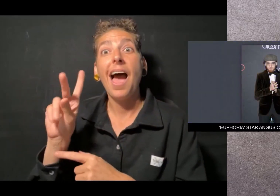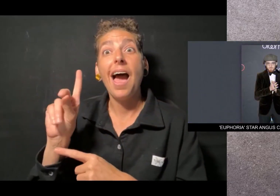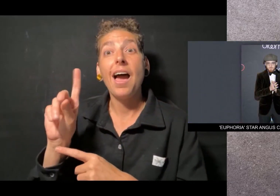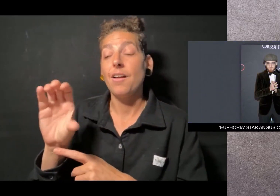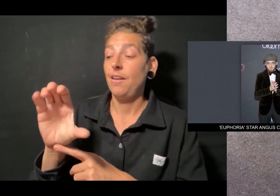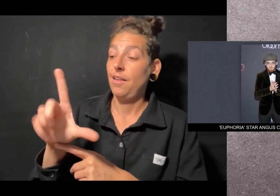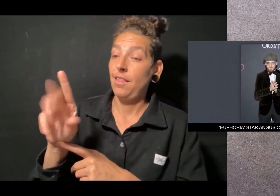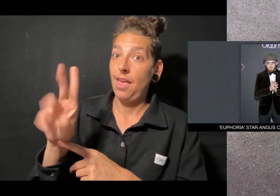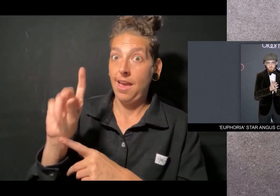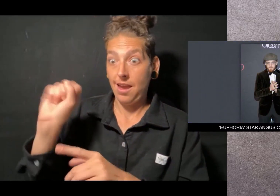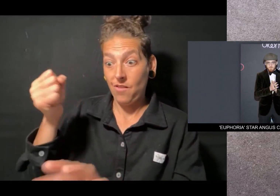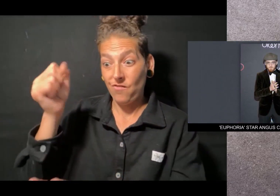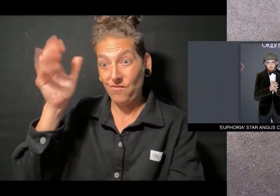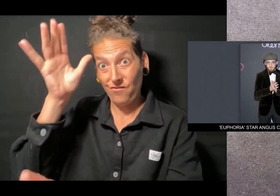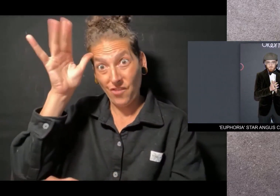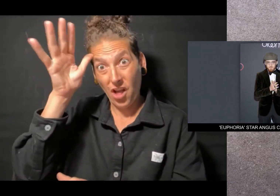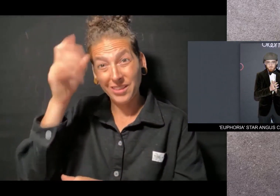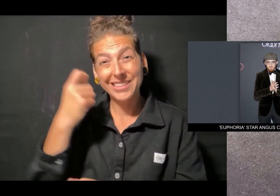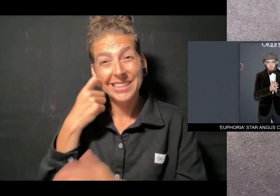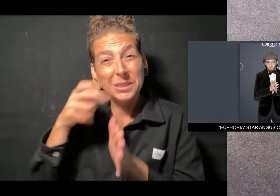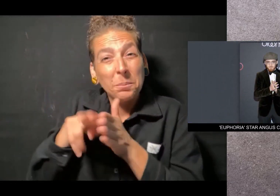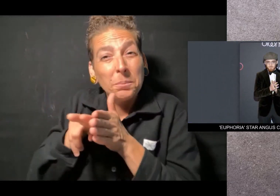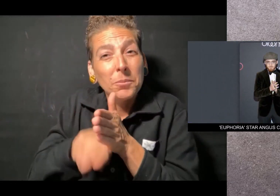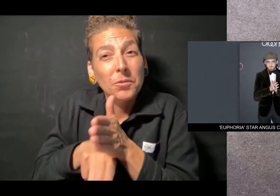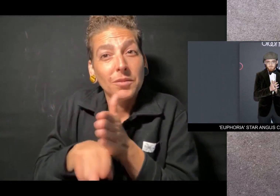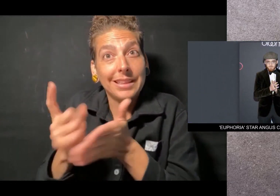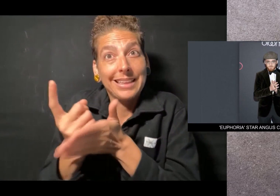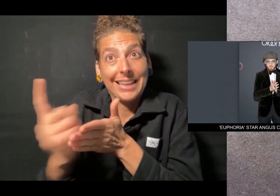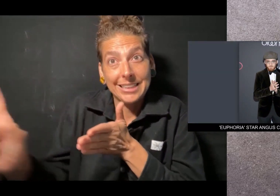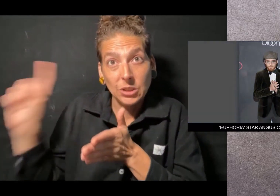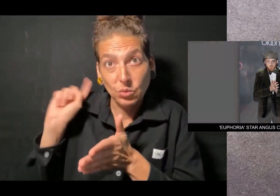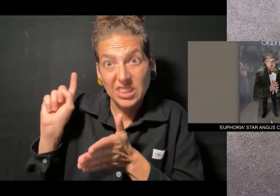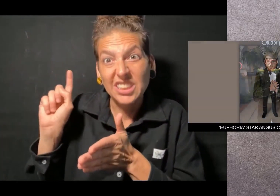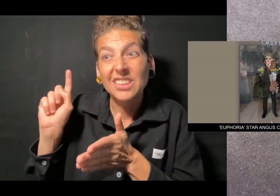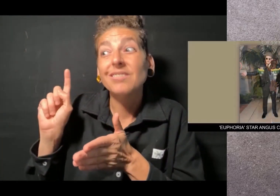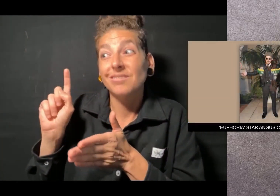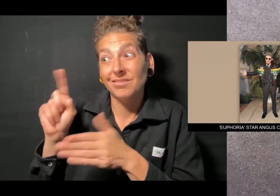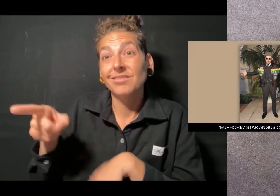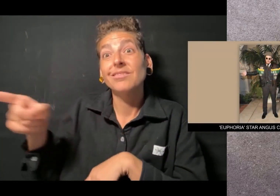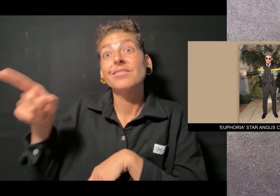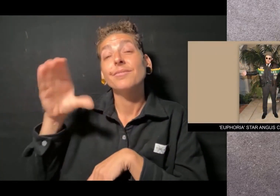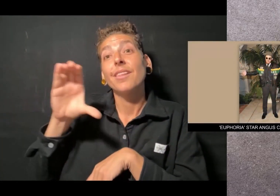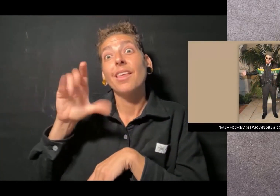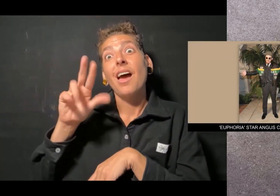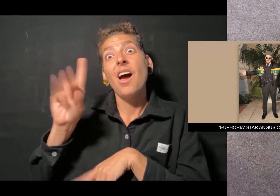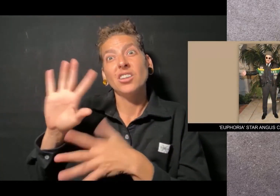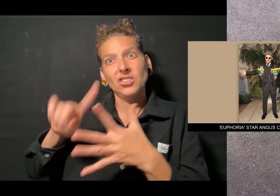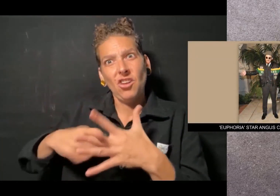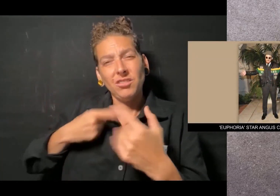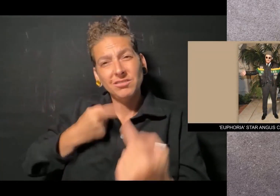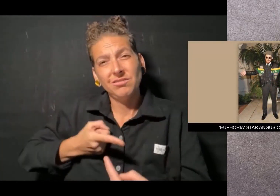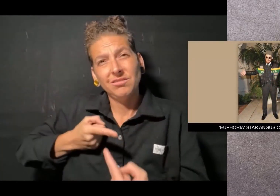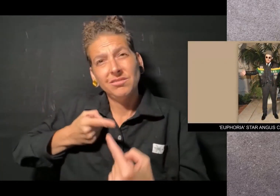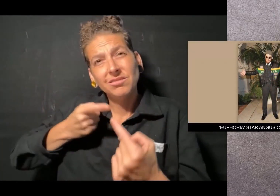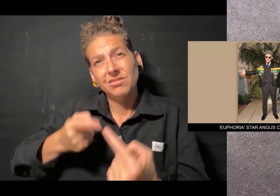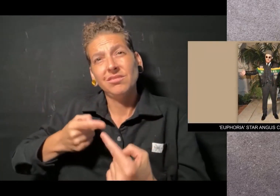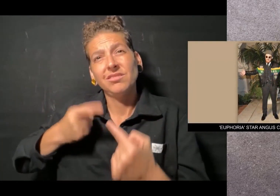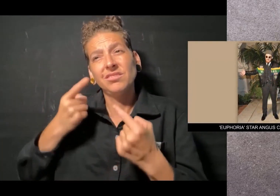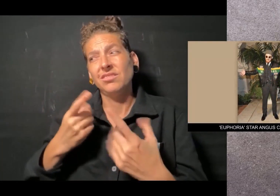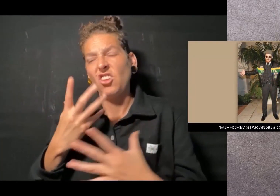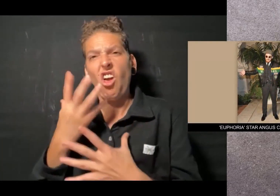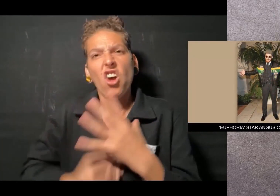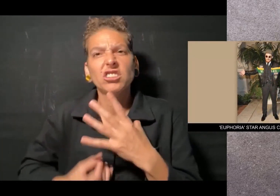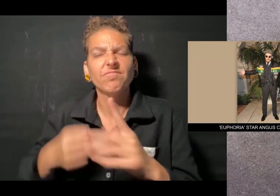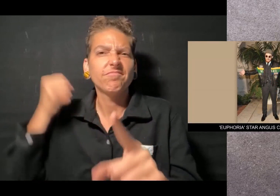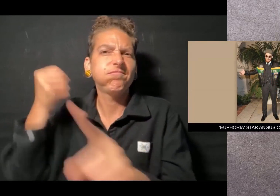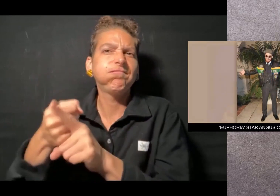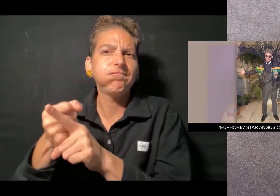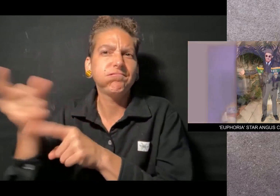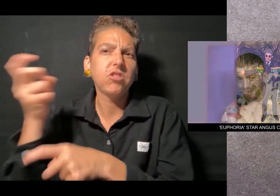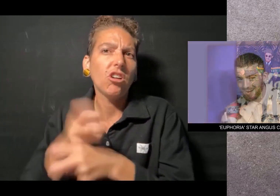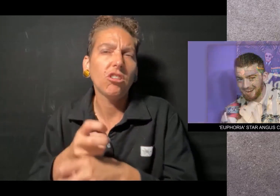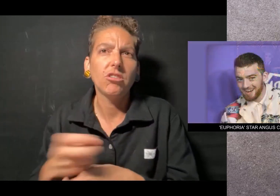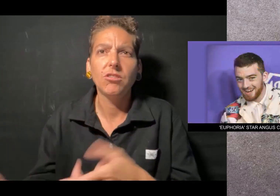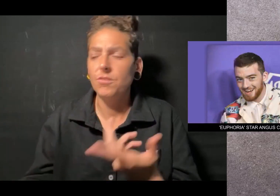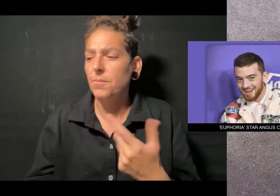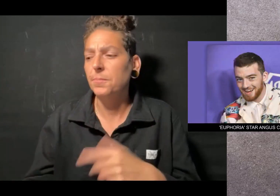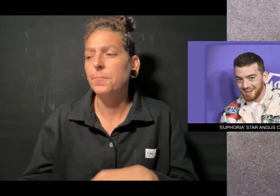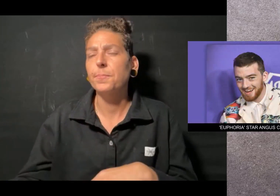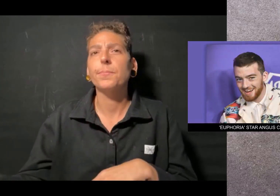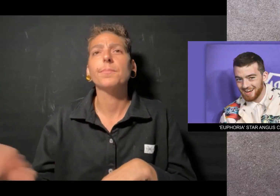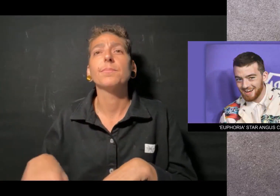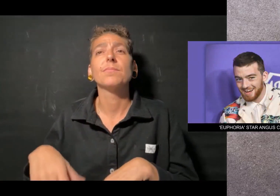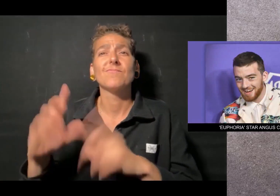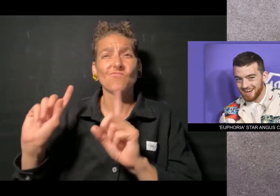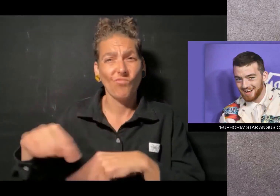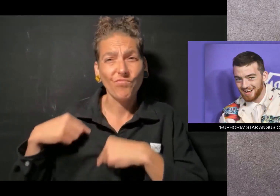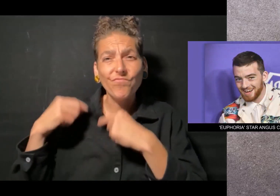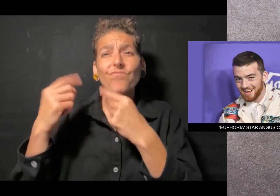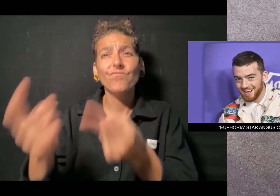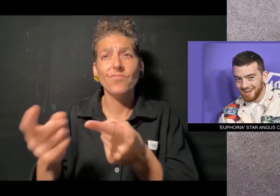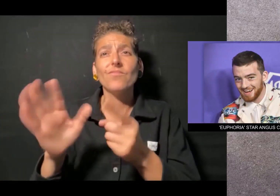relatives say Cloud's father was buried last week and that Cloud struggled with the loss